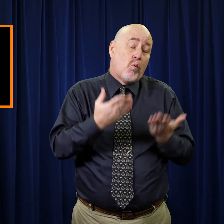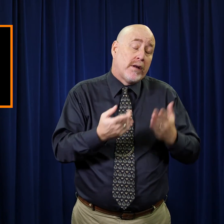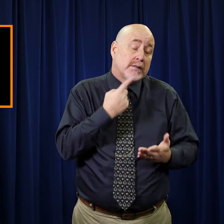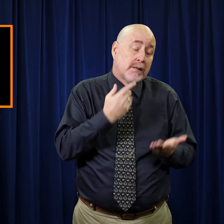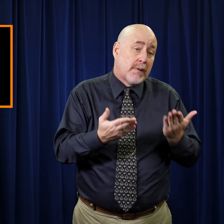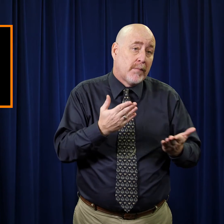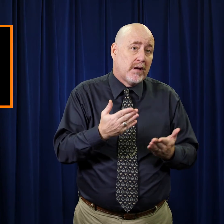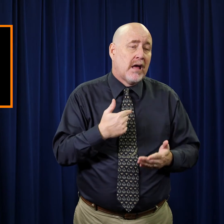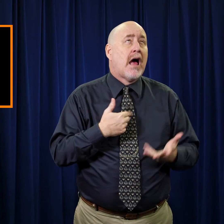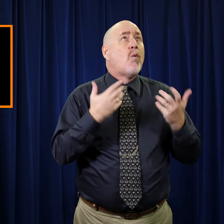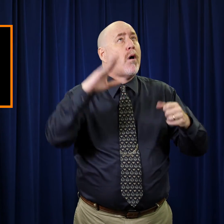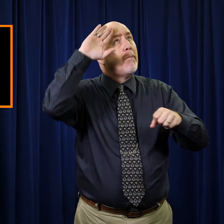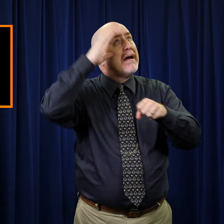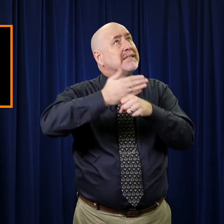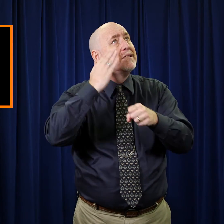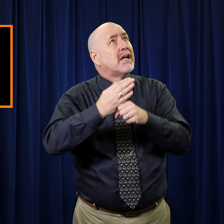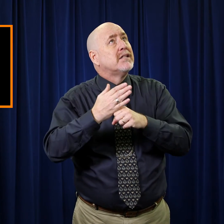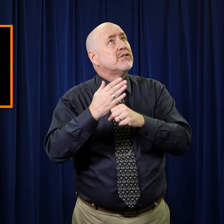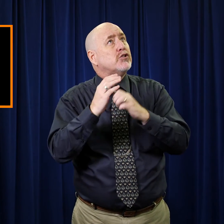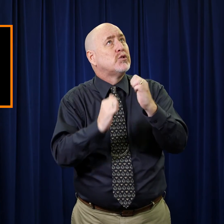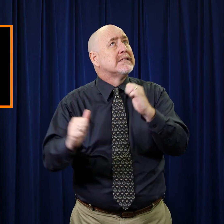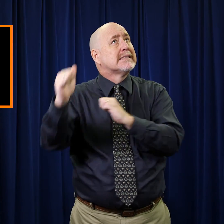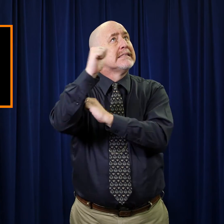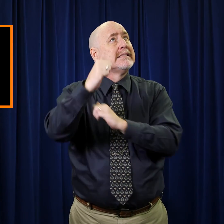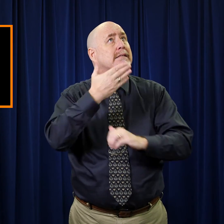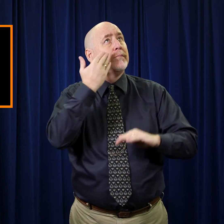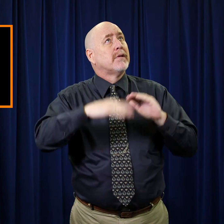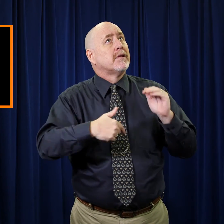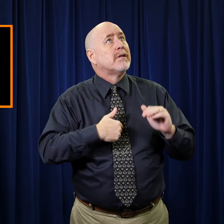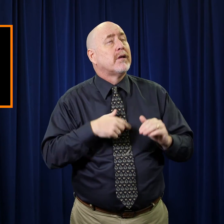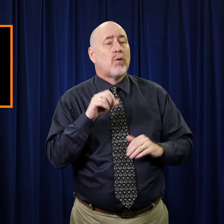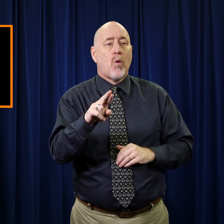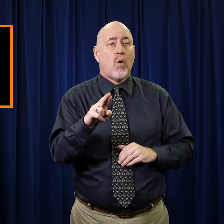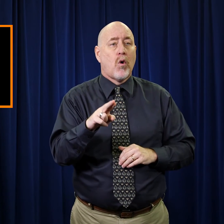things Moses might have said. "I want my sons to succeed me, you know,"